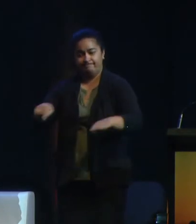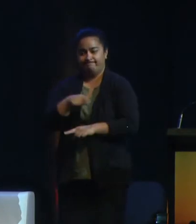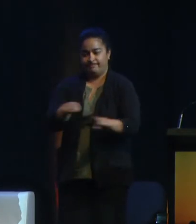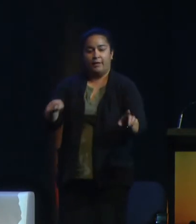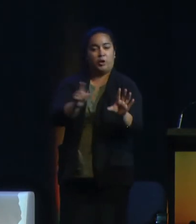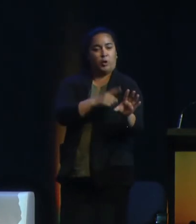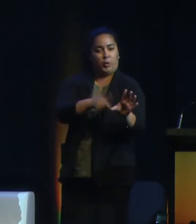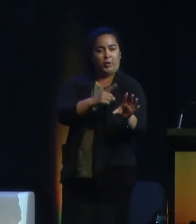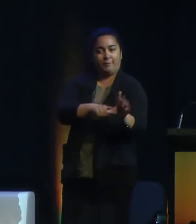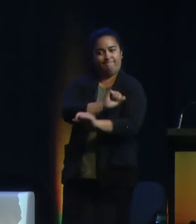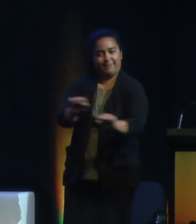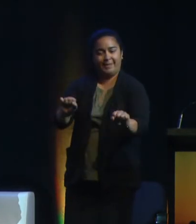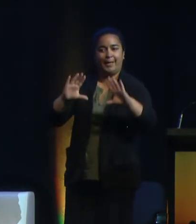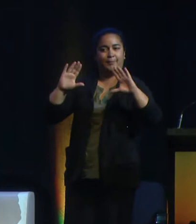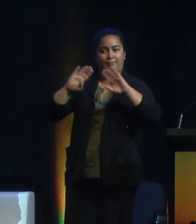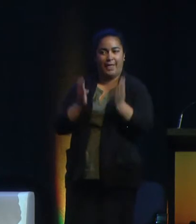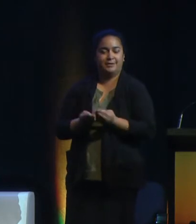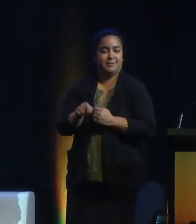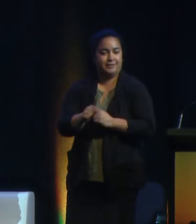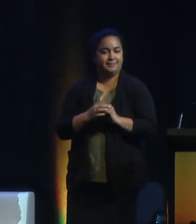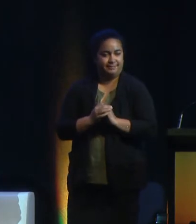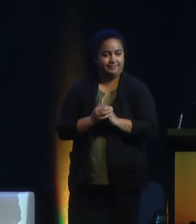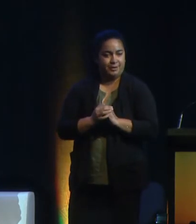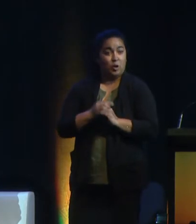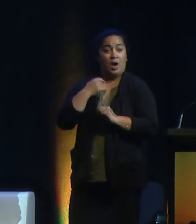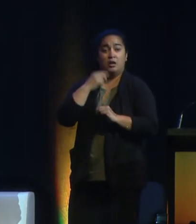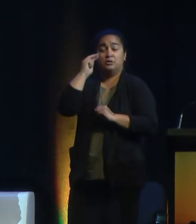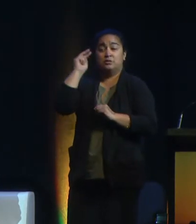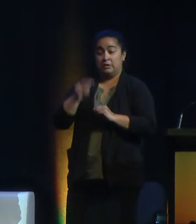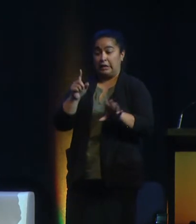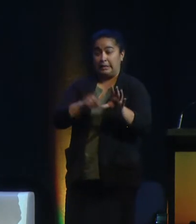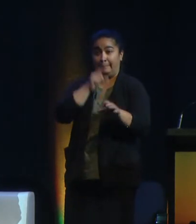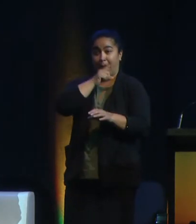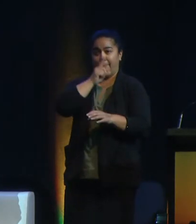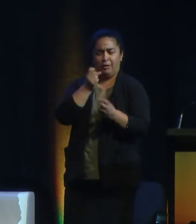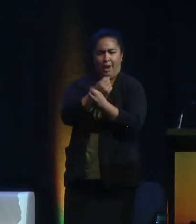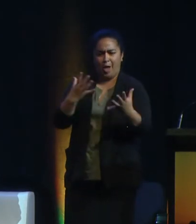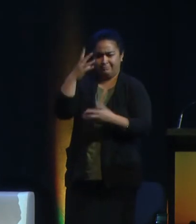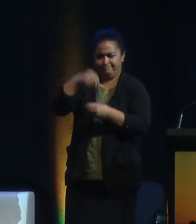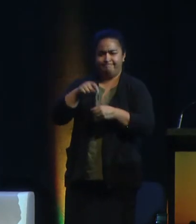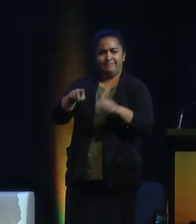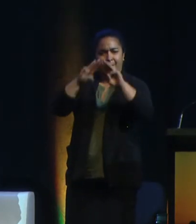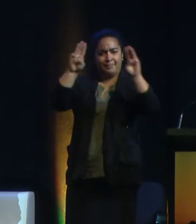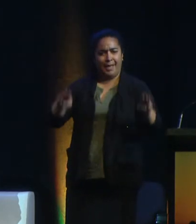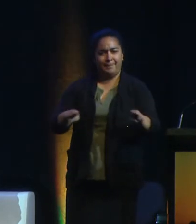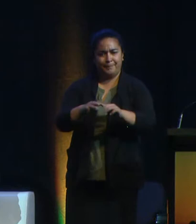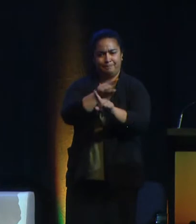planet. So I see young people in the roadmap behind me learning about our natural world